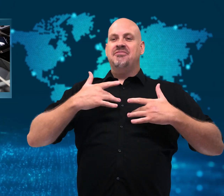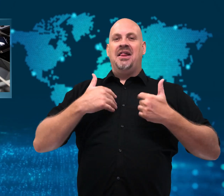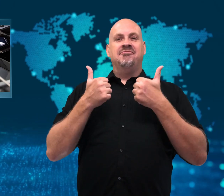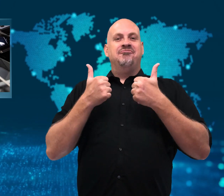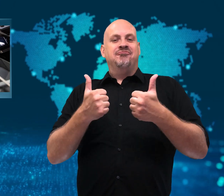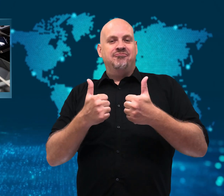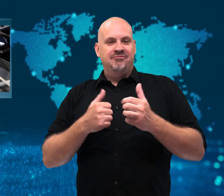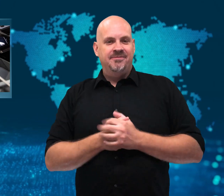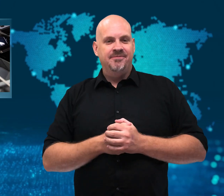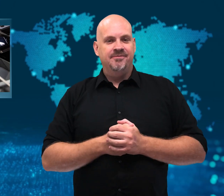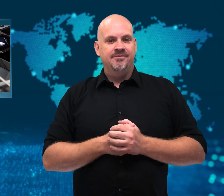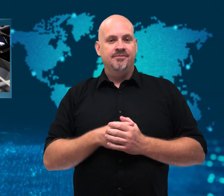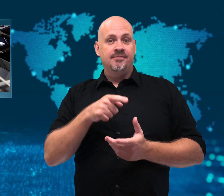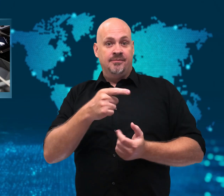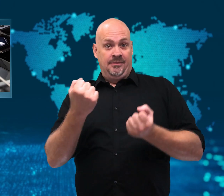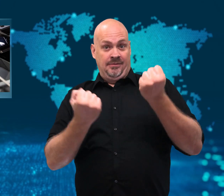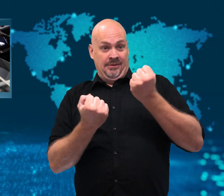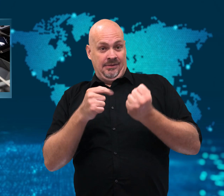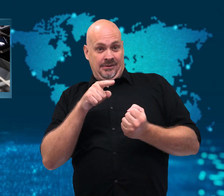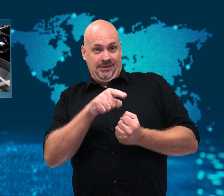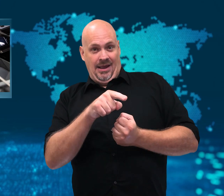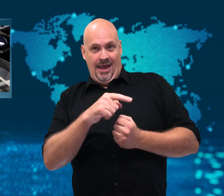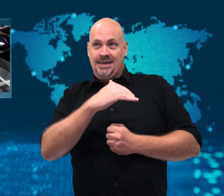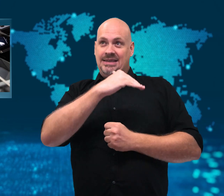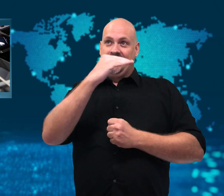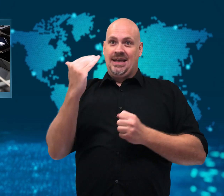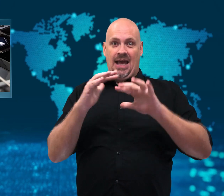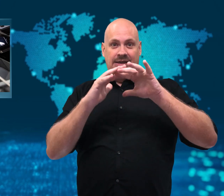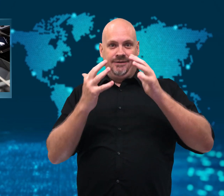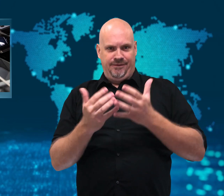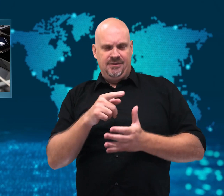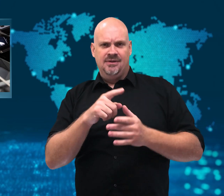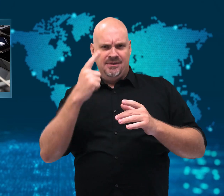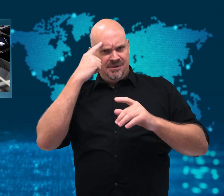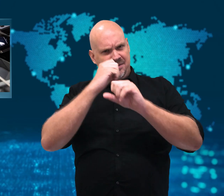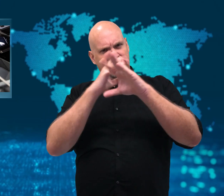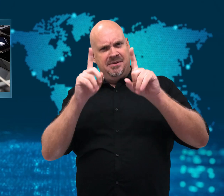though it does change size and shape.